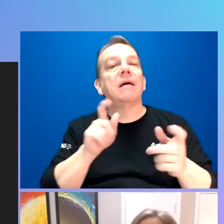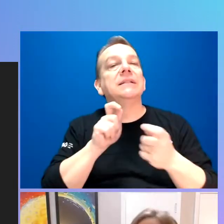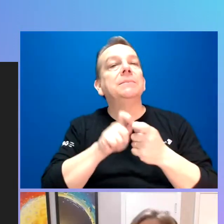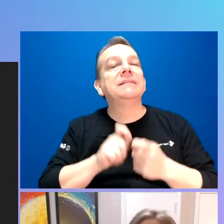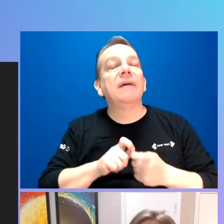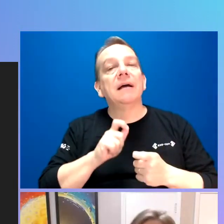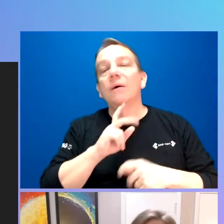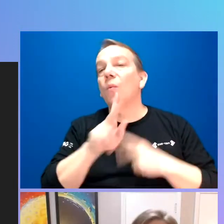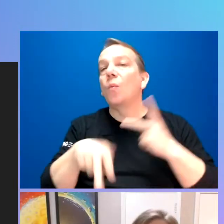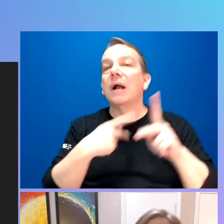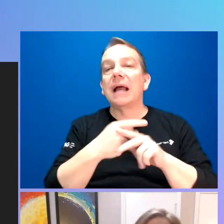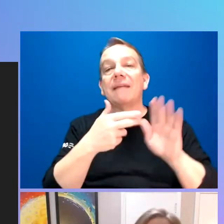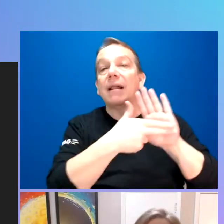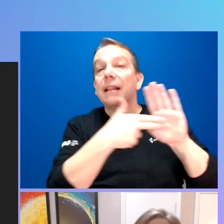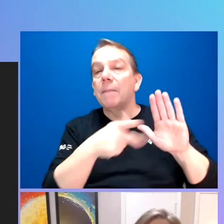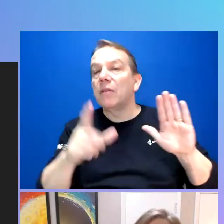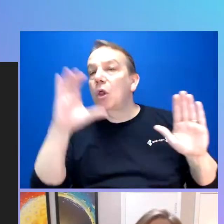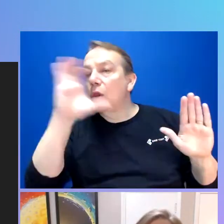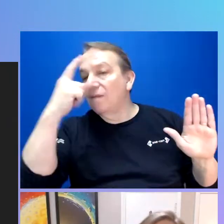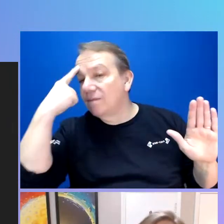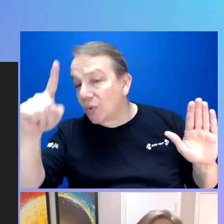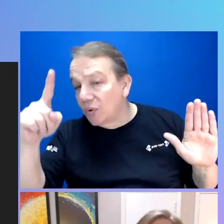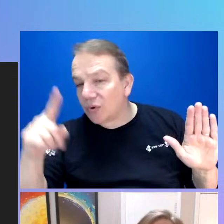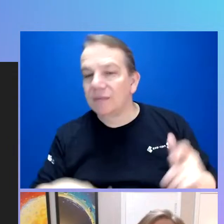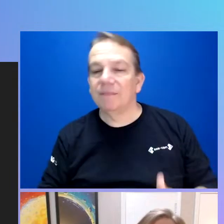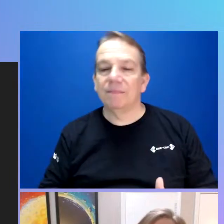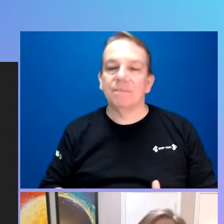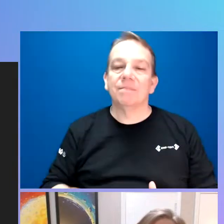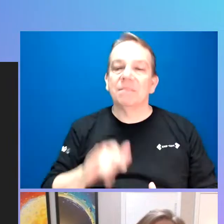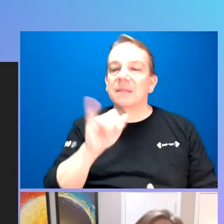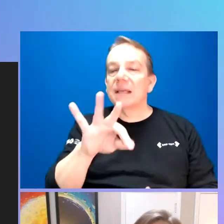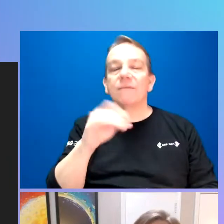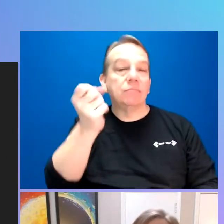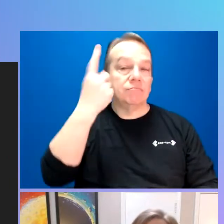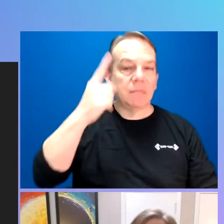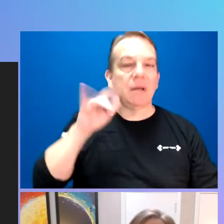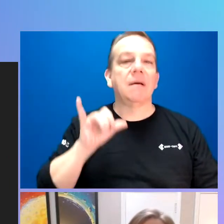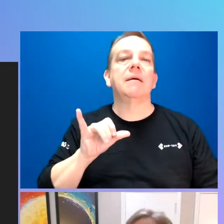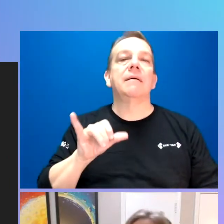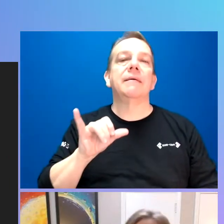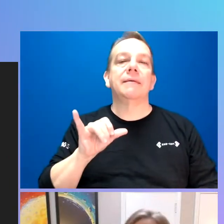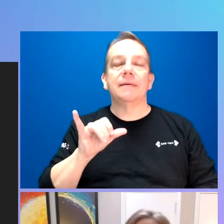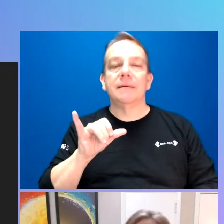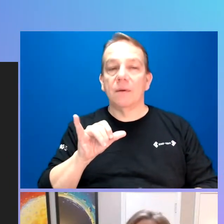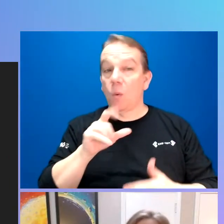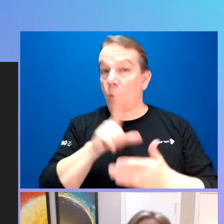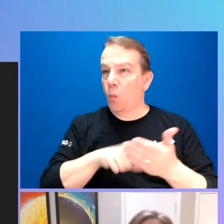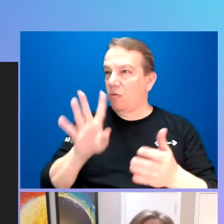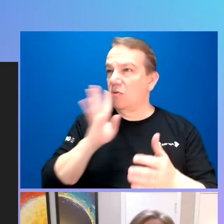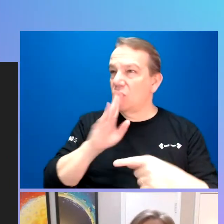they're talking about? And if you get the idea that that you know what they're talking about